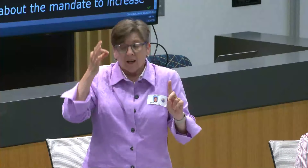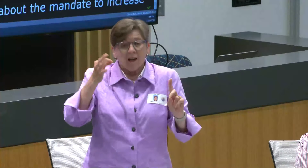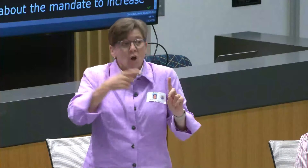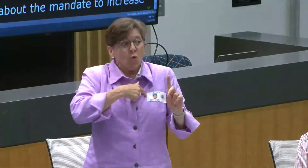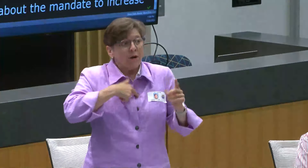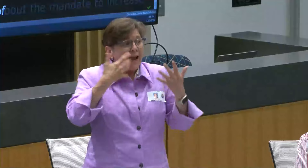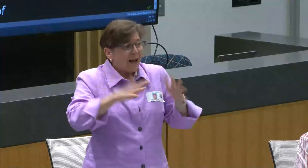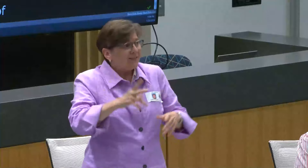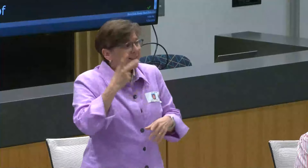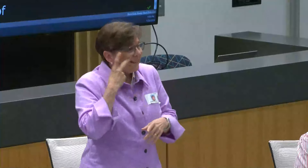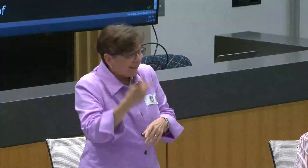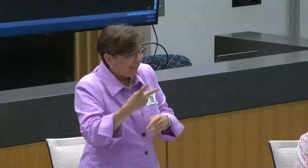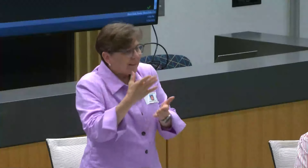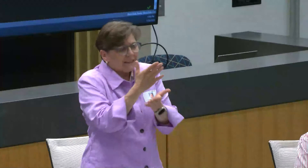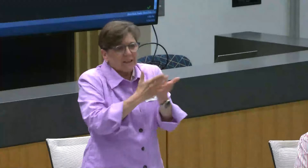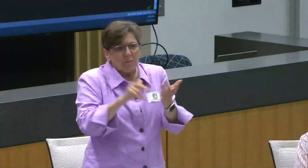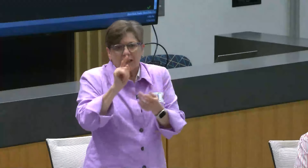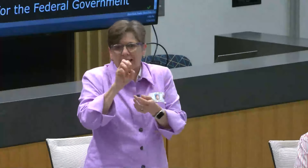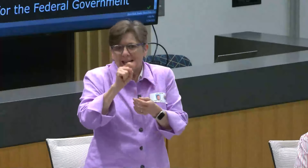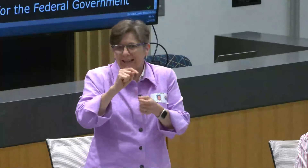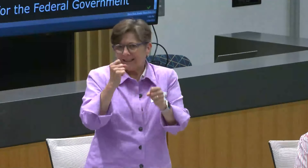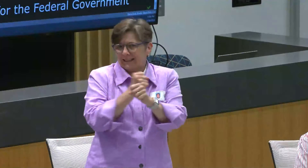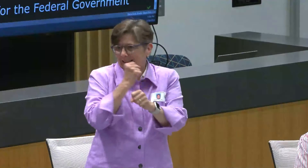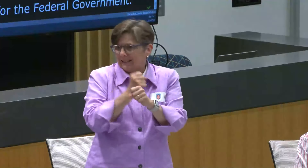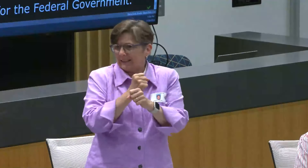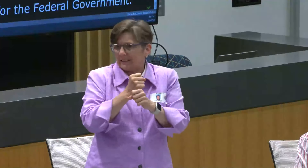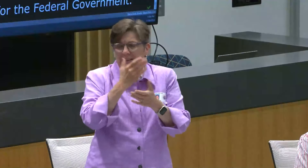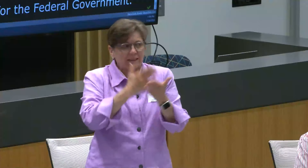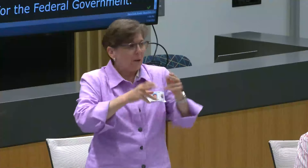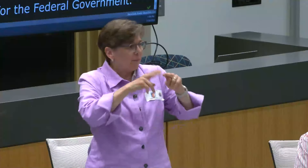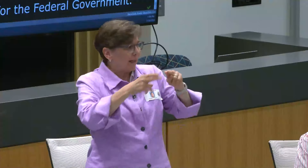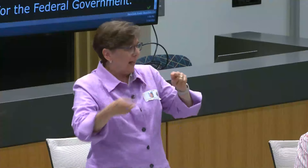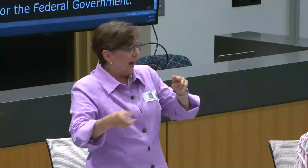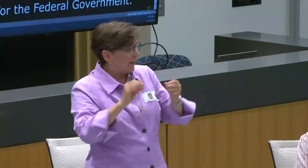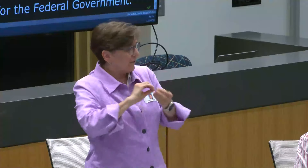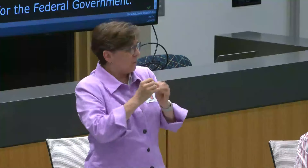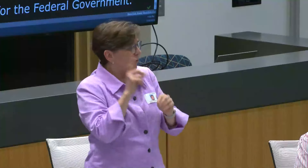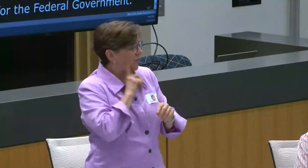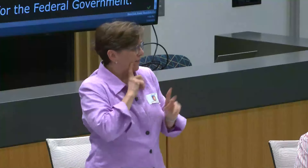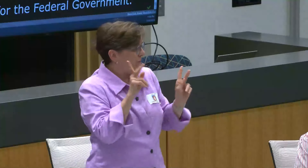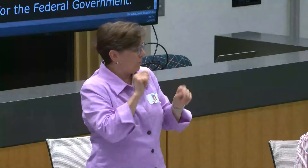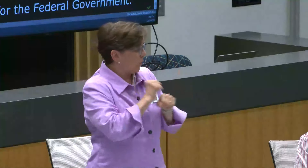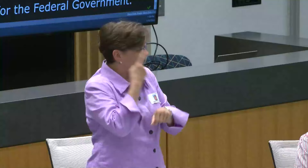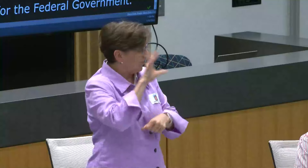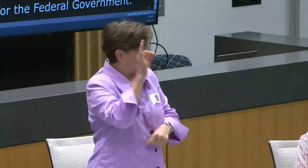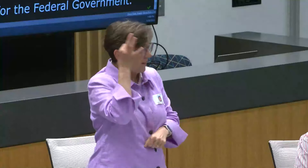DVC. AND LAST BUT CERTAINLY NOT LEAST, WE KNOW WE'VE HEARD ABOUT THE MANDATE TO INCREASE THE NUMBER OF PEOPLE WITH DISABILITIES WHO